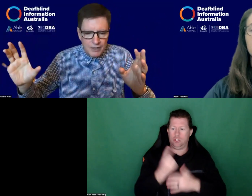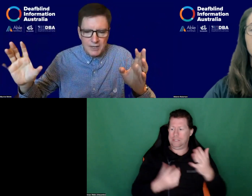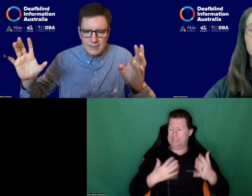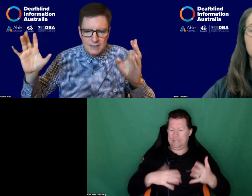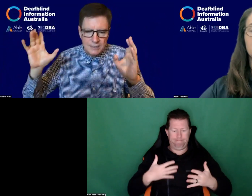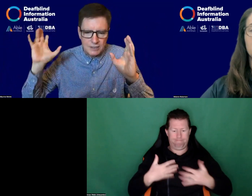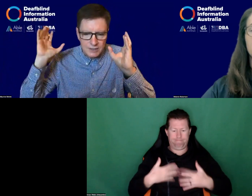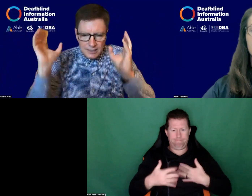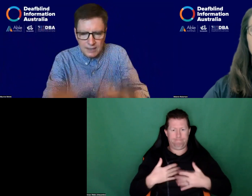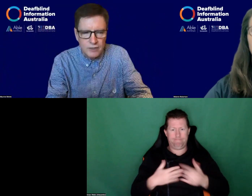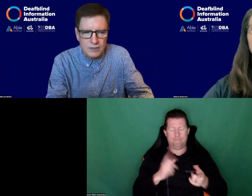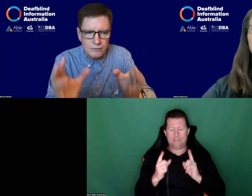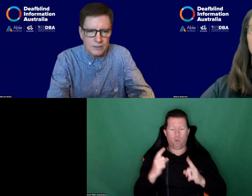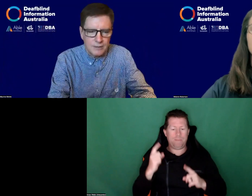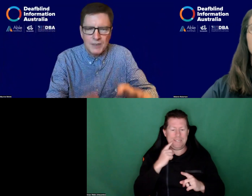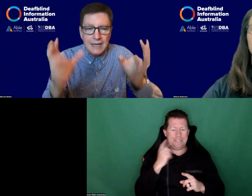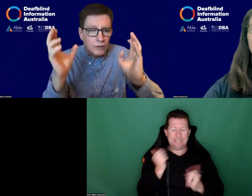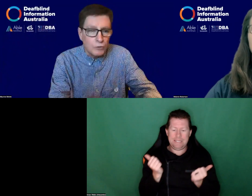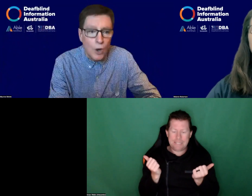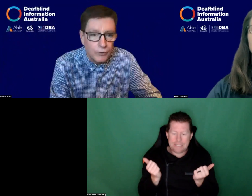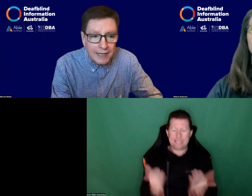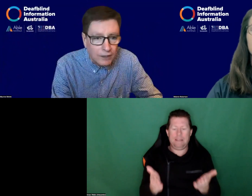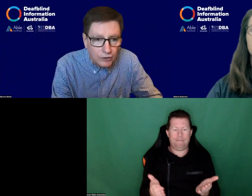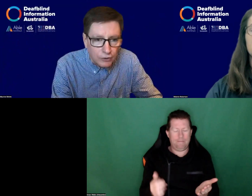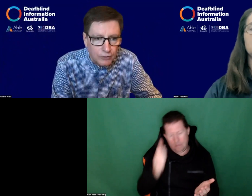and sometimes it's very easy to just give a student something that you know they can do.